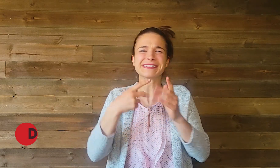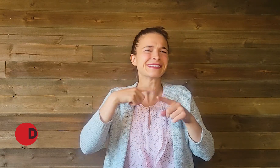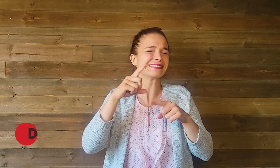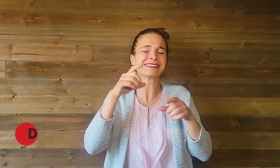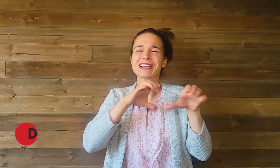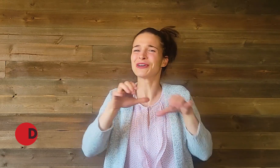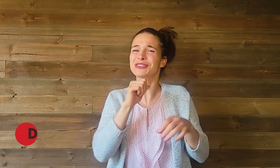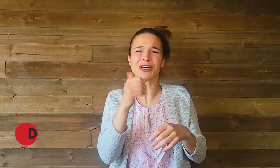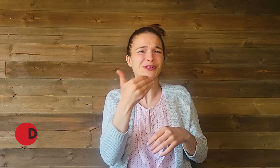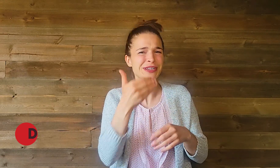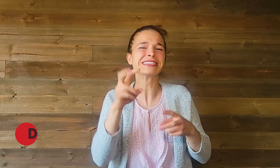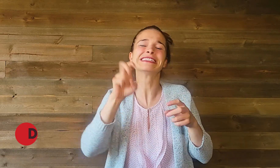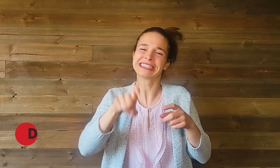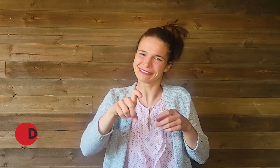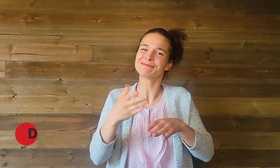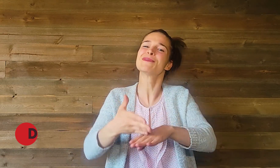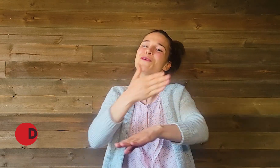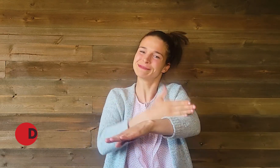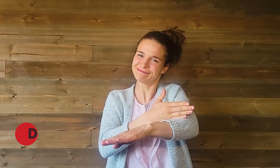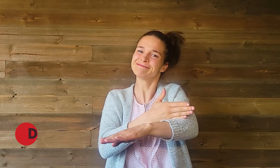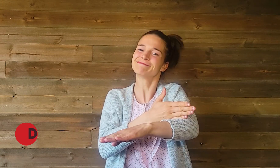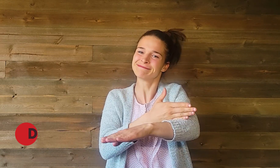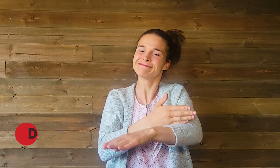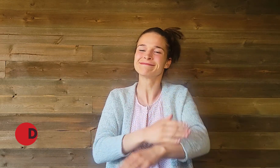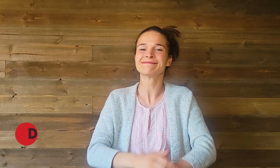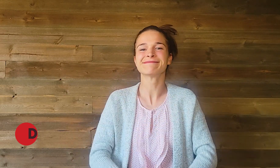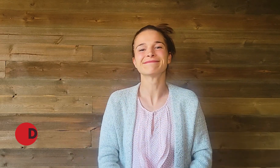then we aren't serving all of the members the best way that we can."